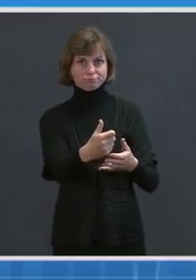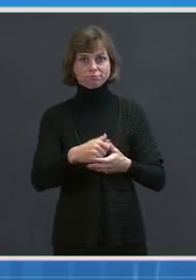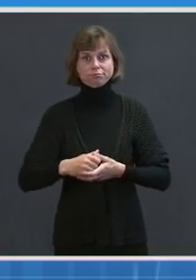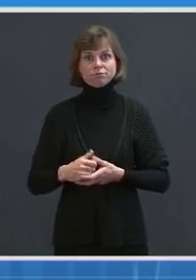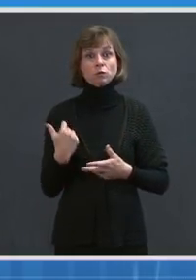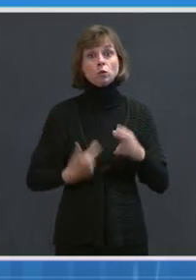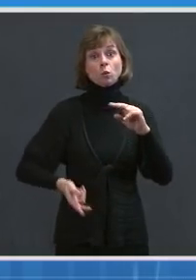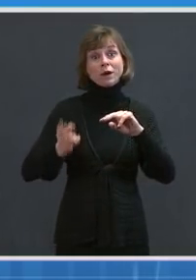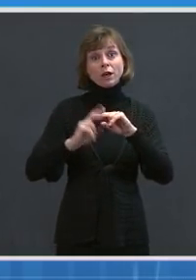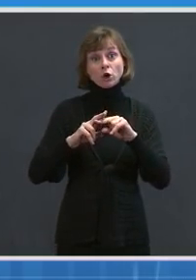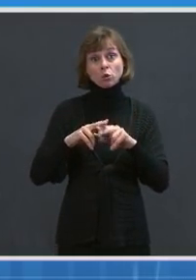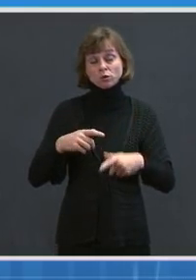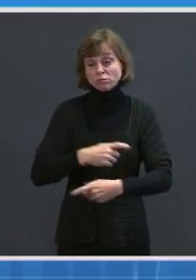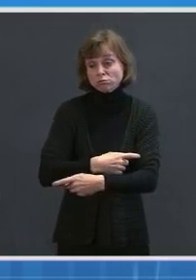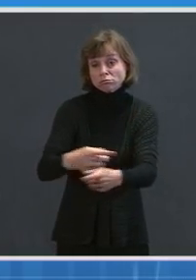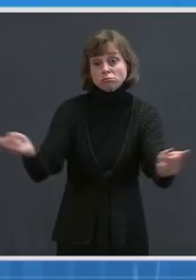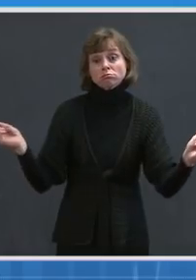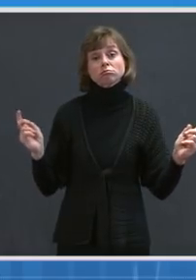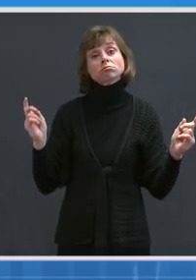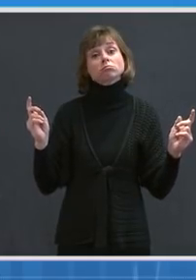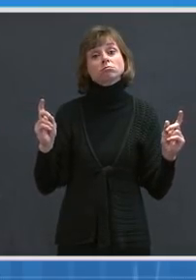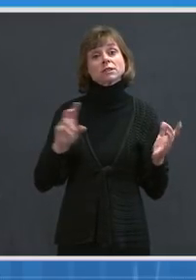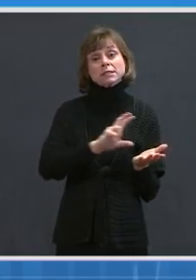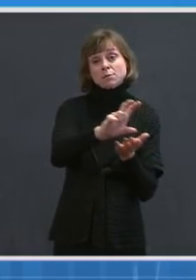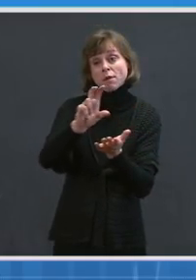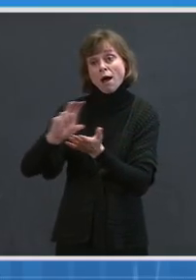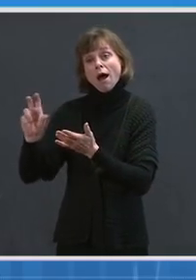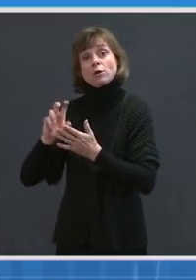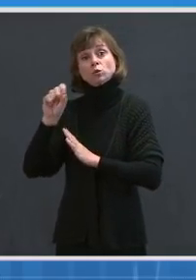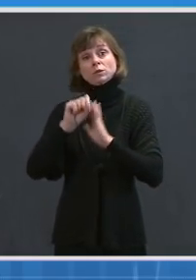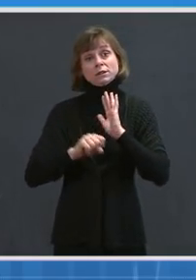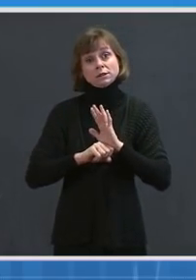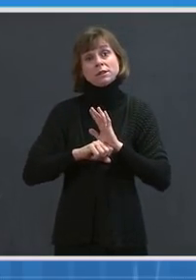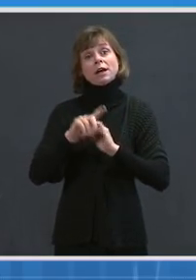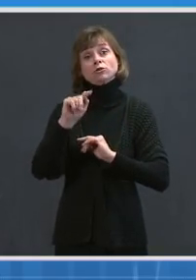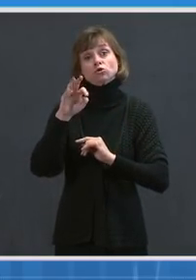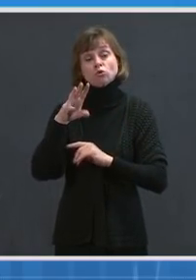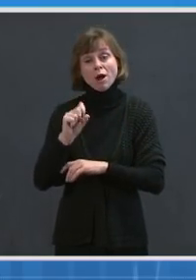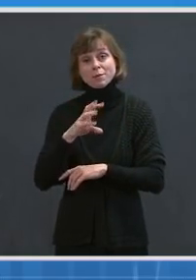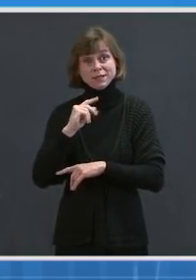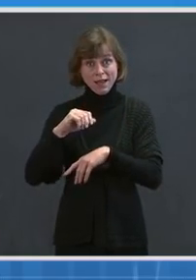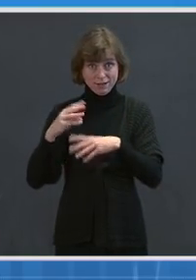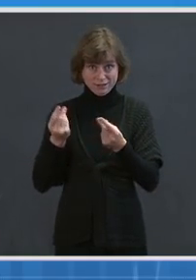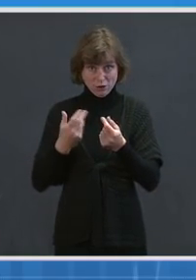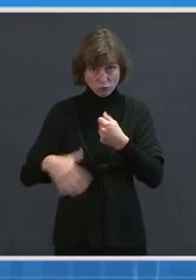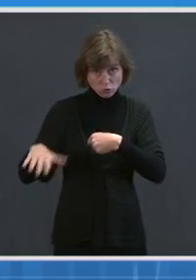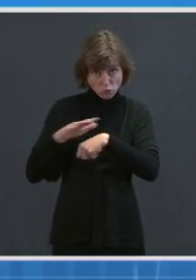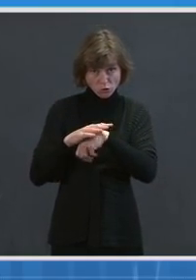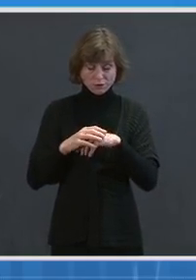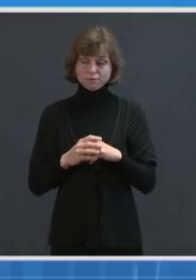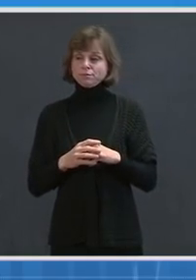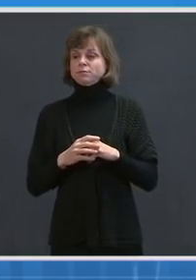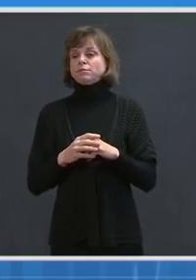and territories by more than 77 percent, launched programs to get vaccines into thousands of additional convenient